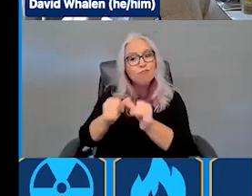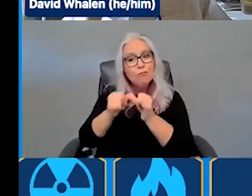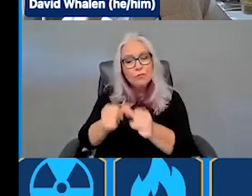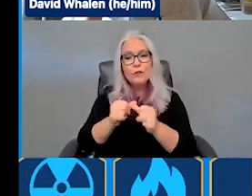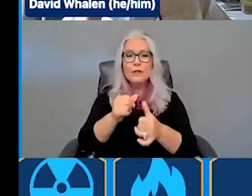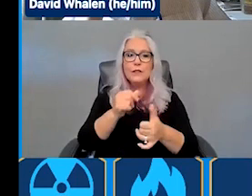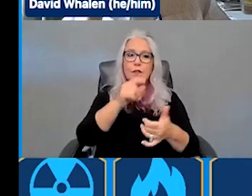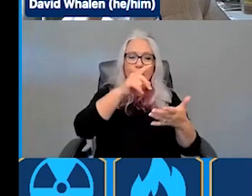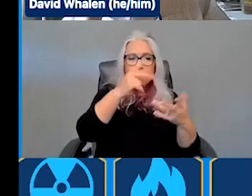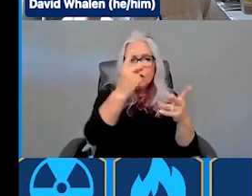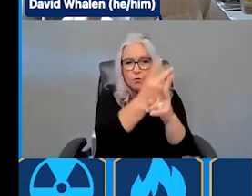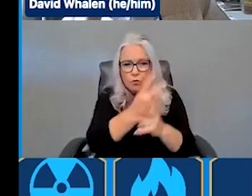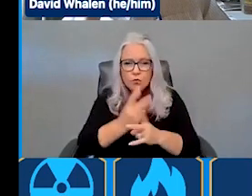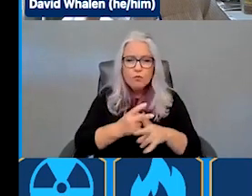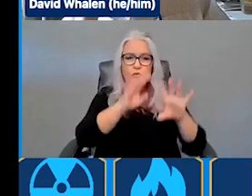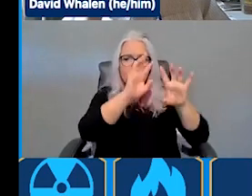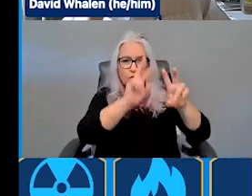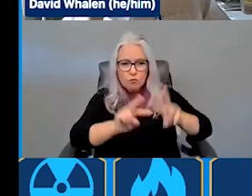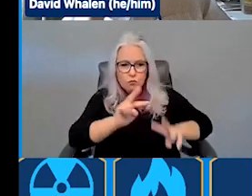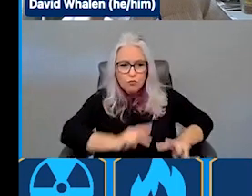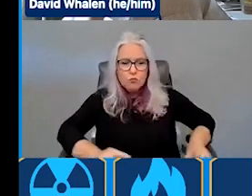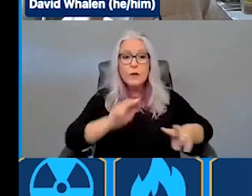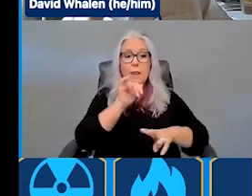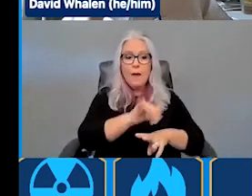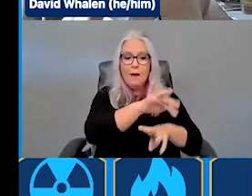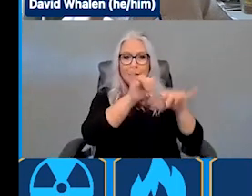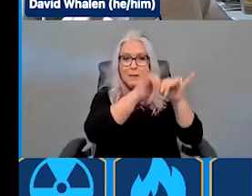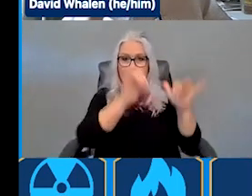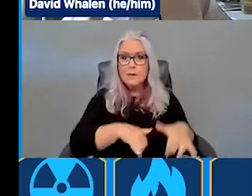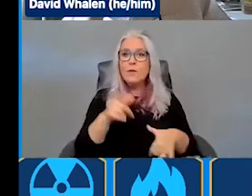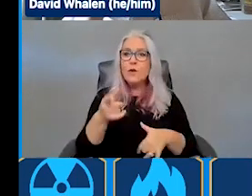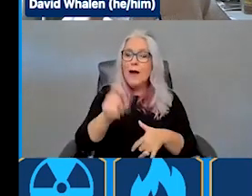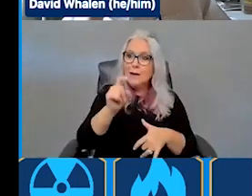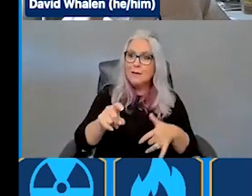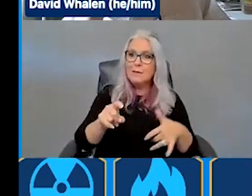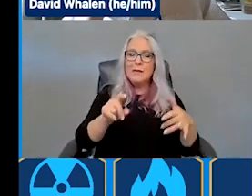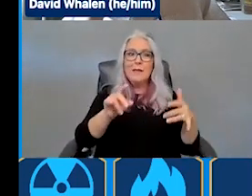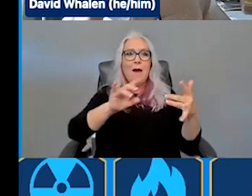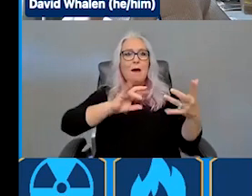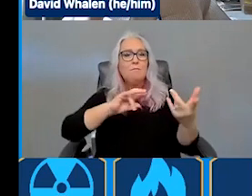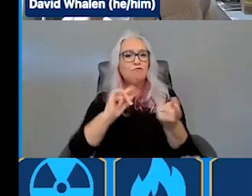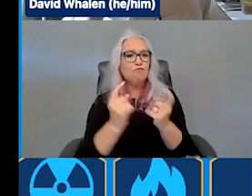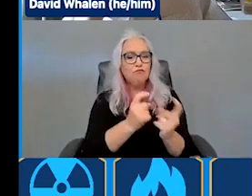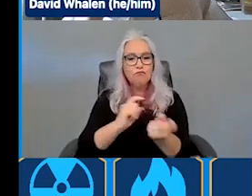decisions that are made within the triage system. So there has to be that nimbleness and